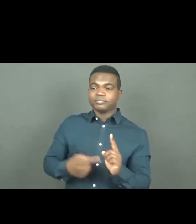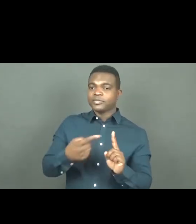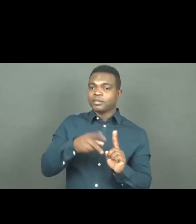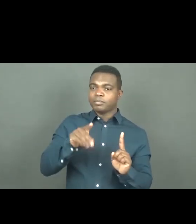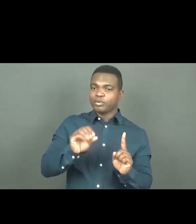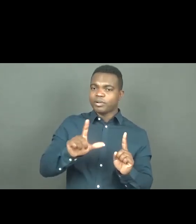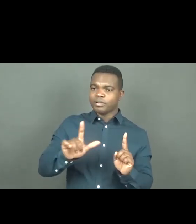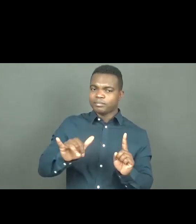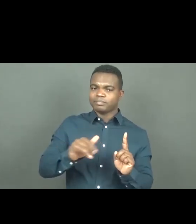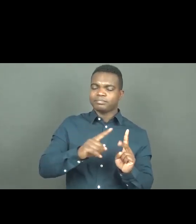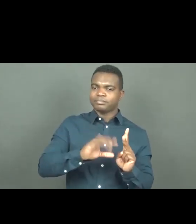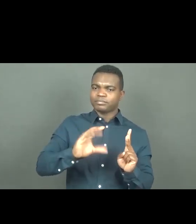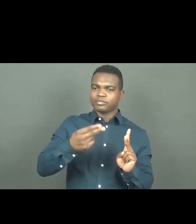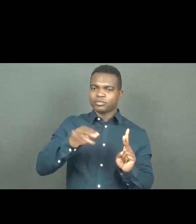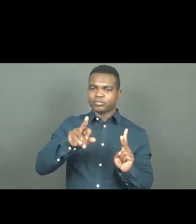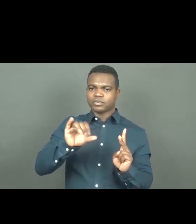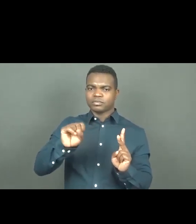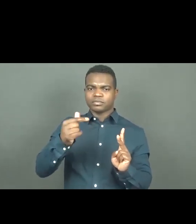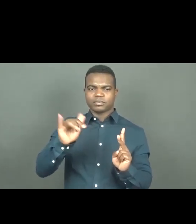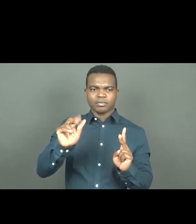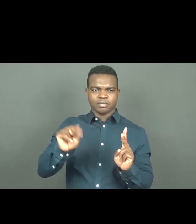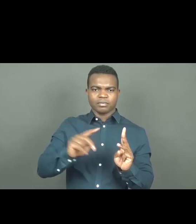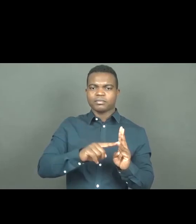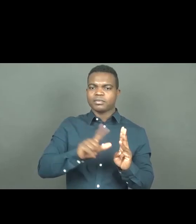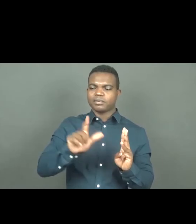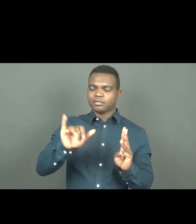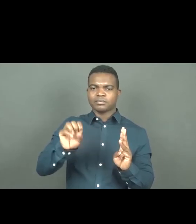question in chat, which one of the colleagues has also answered. But just maybe for a quick